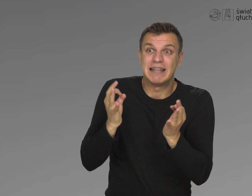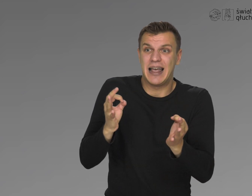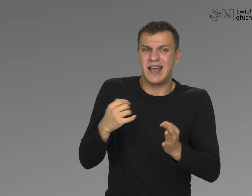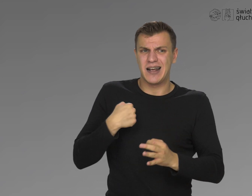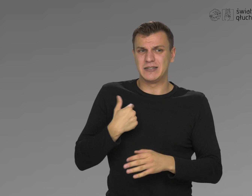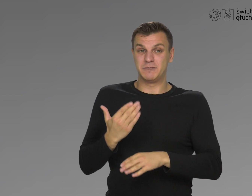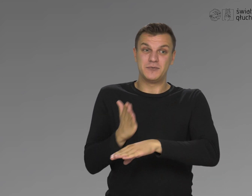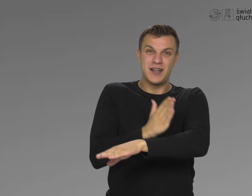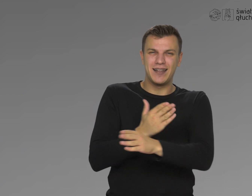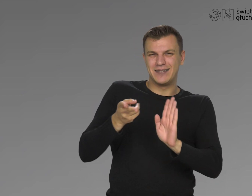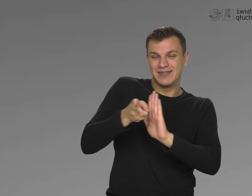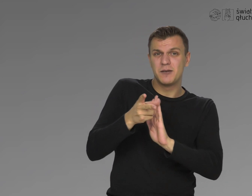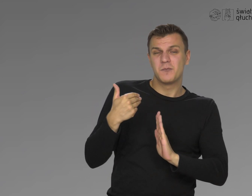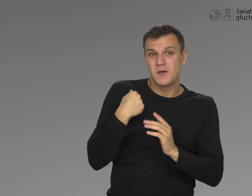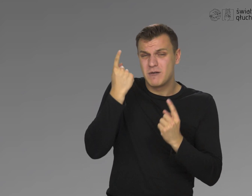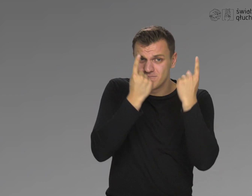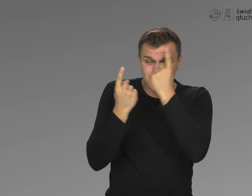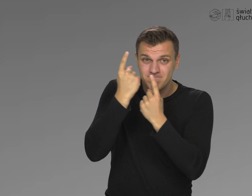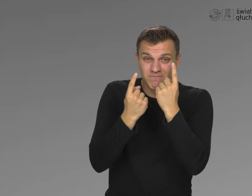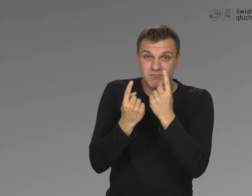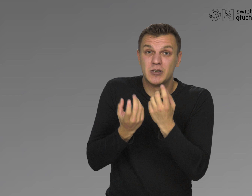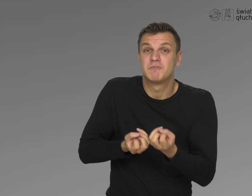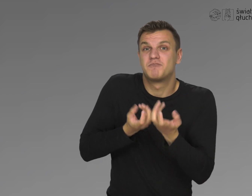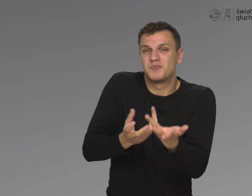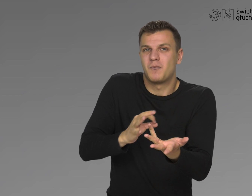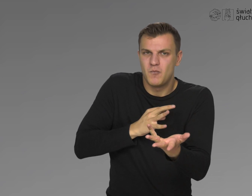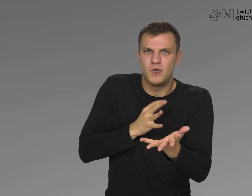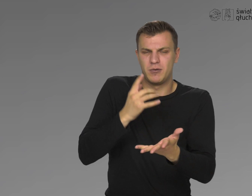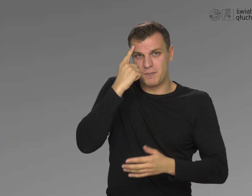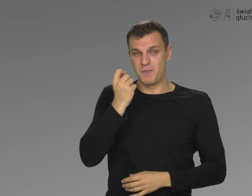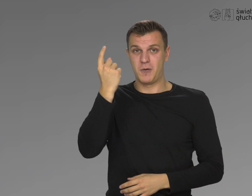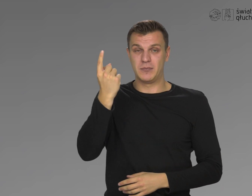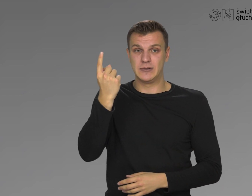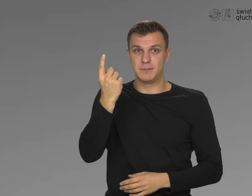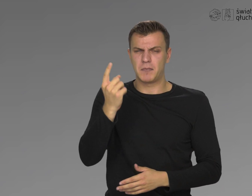Before recording, I had time to think about how to present these, and I’ve shared my ideas.